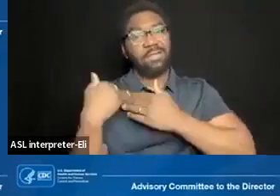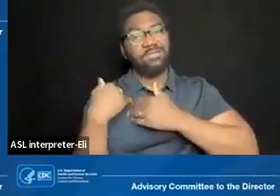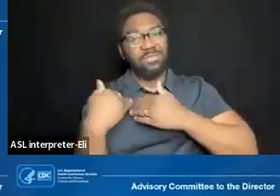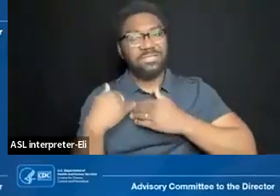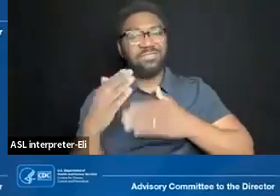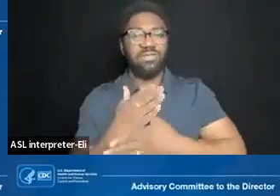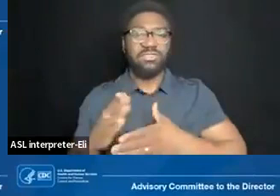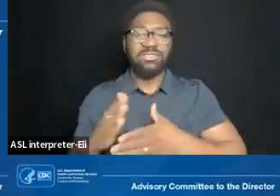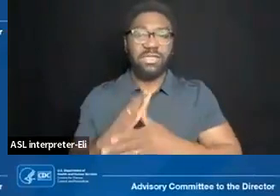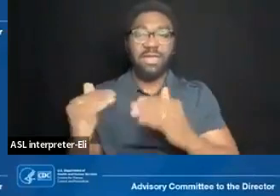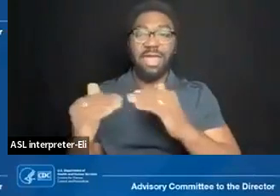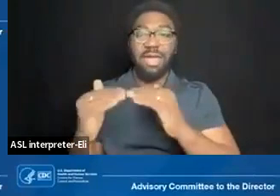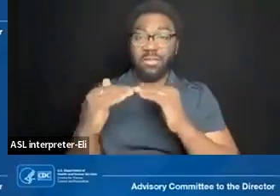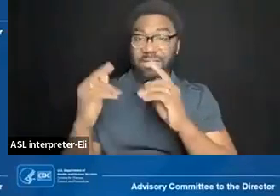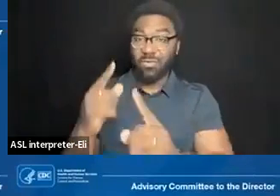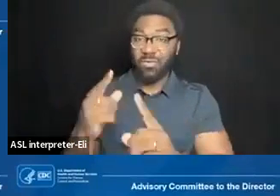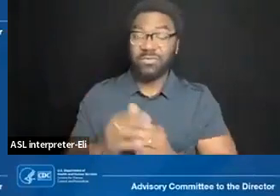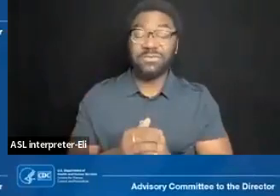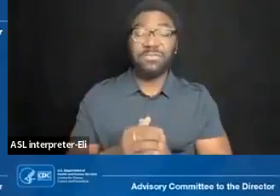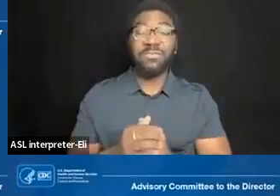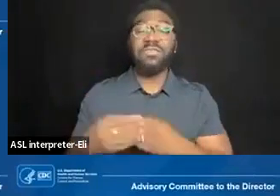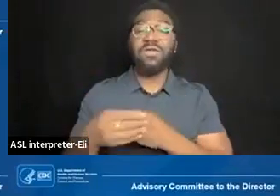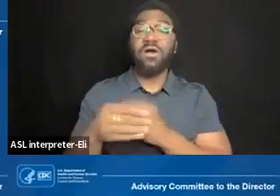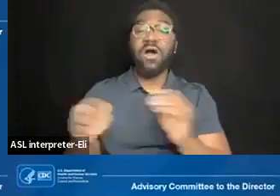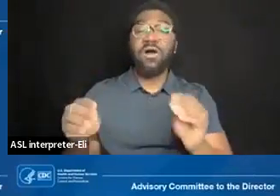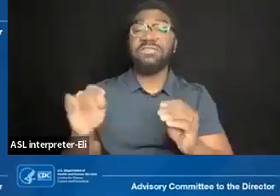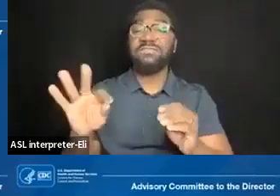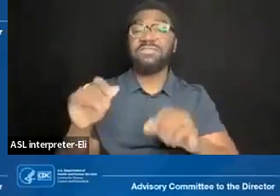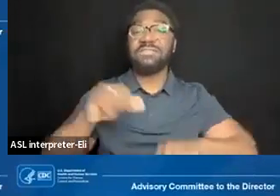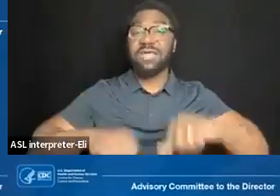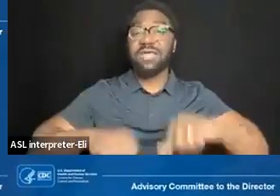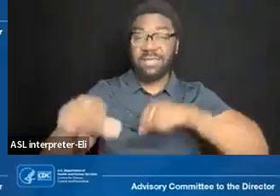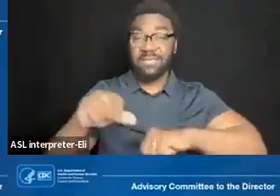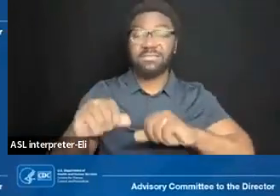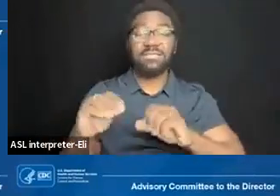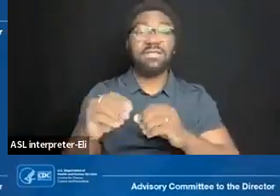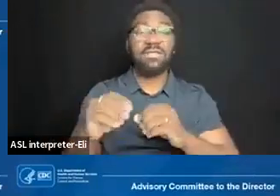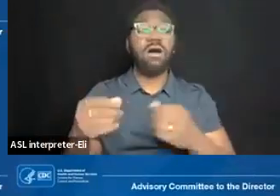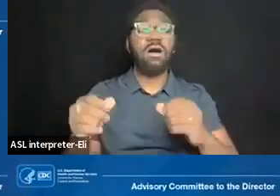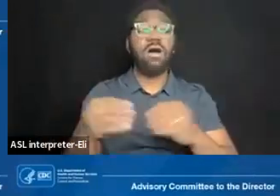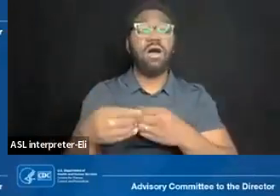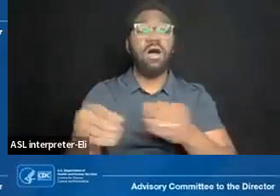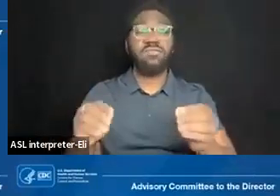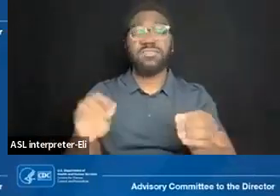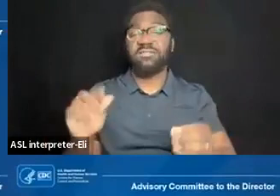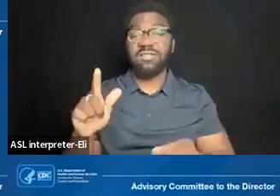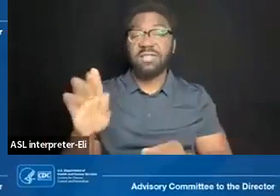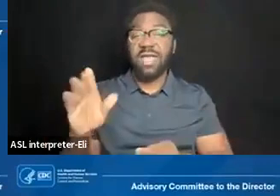And the office of science and the office of laboratory science and safety will now report directly